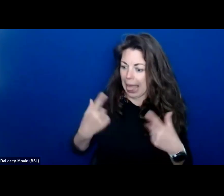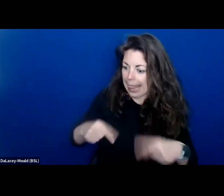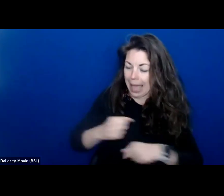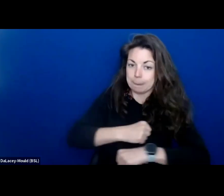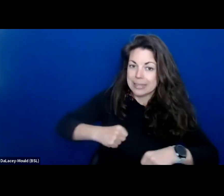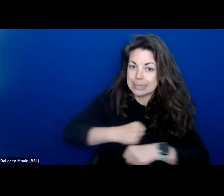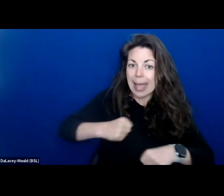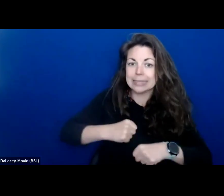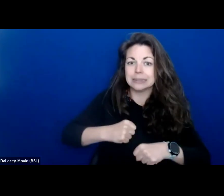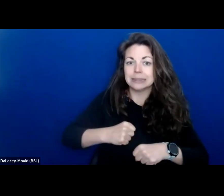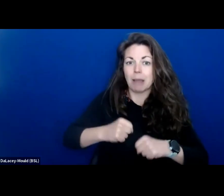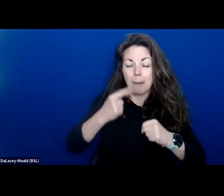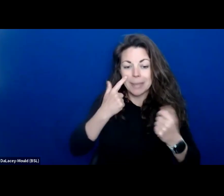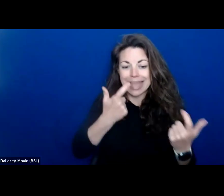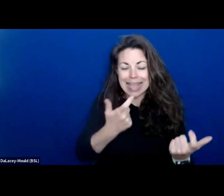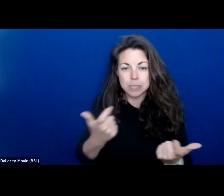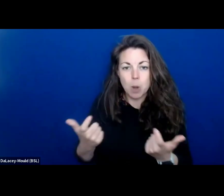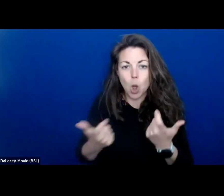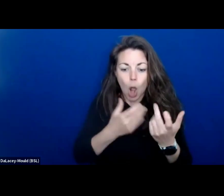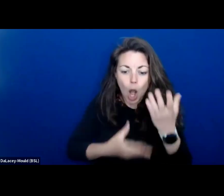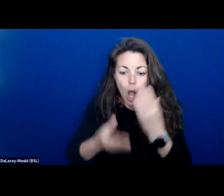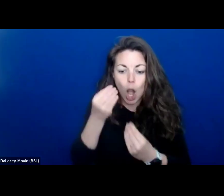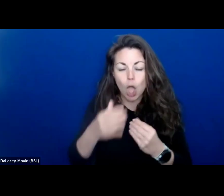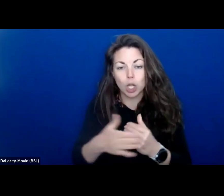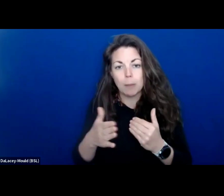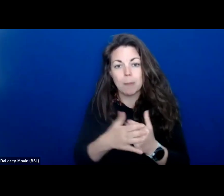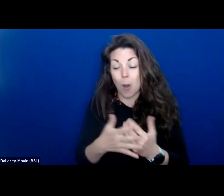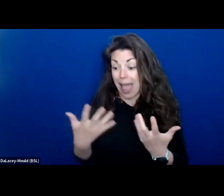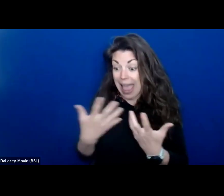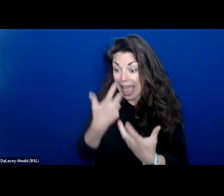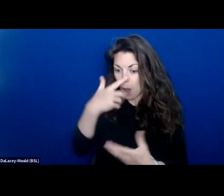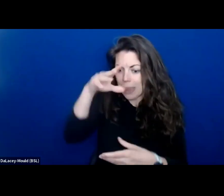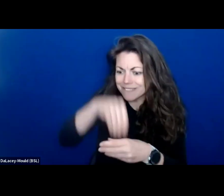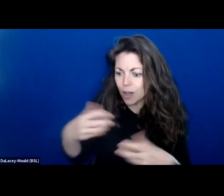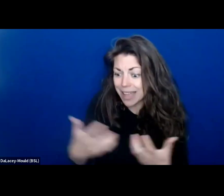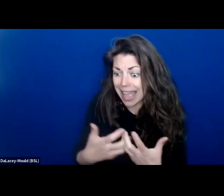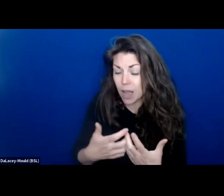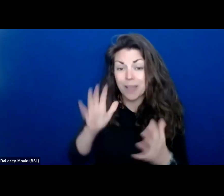at these issues and finding ways to be involved since grade one. And then when I was 12 years old,